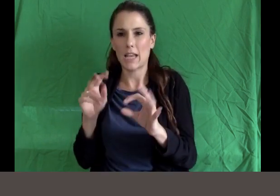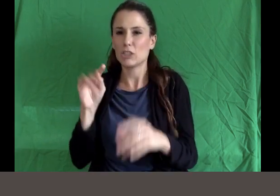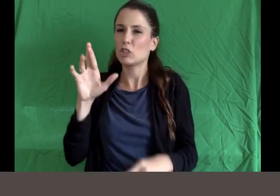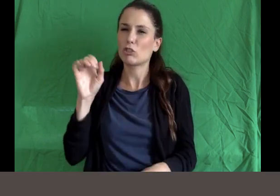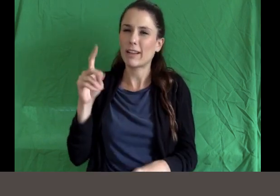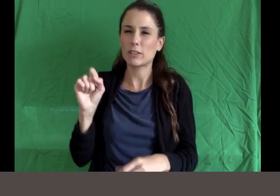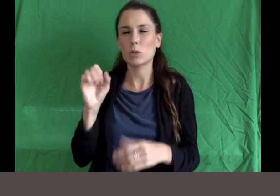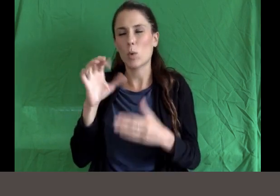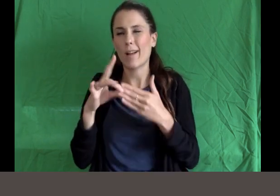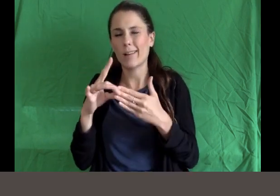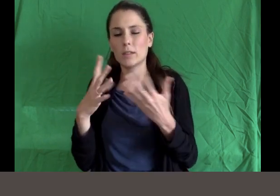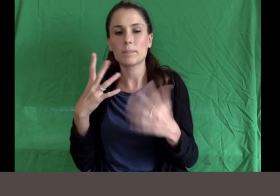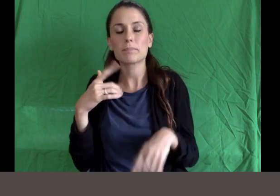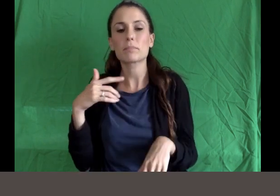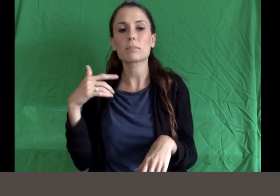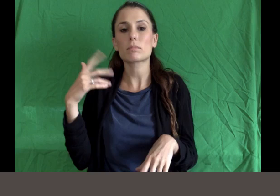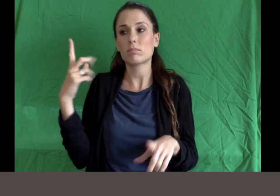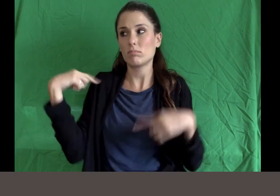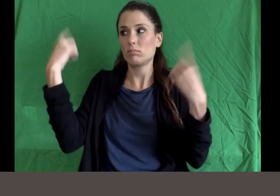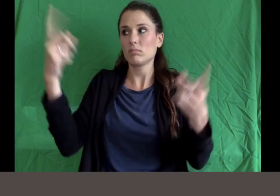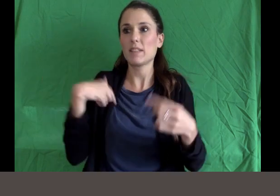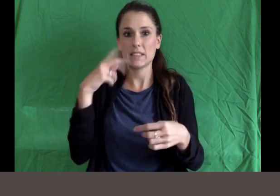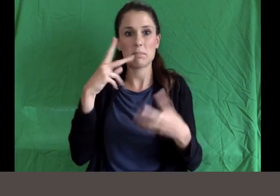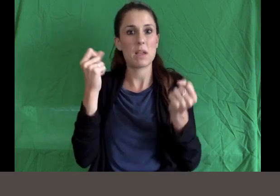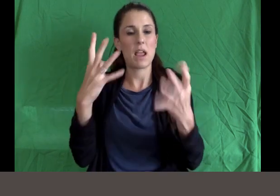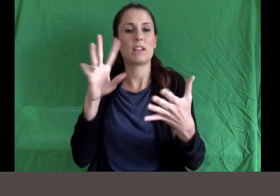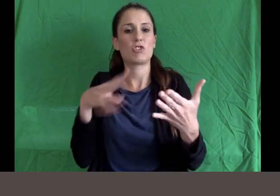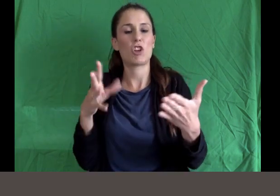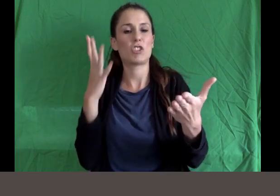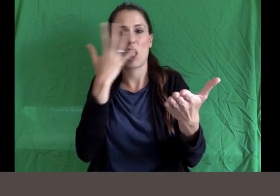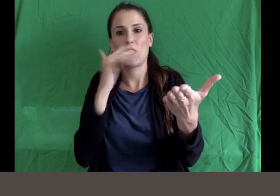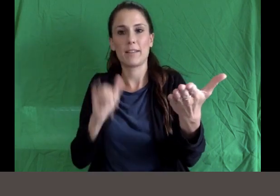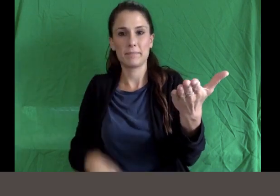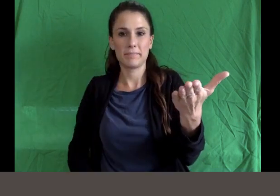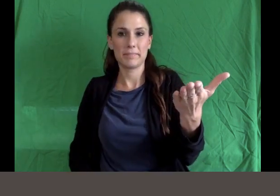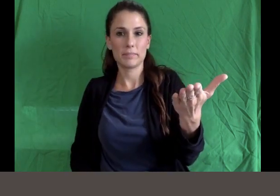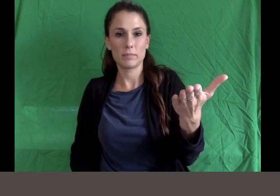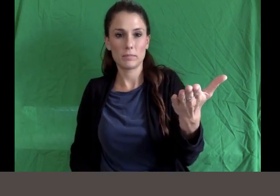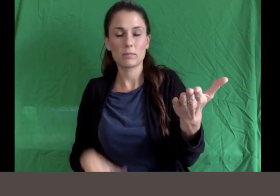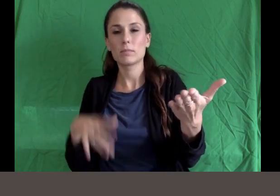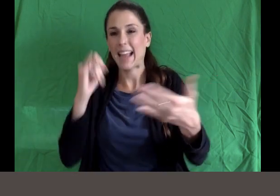a lot of charts that look like this they are line charts they are showing some type of